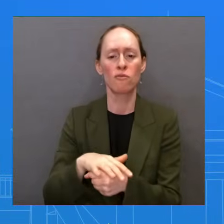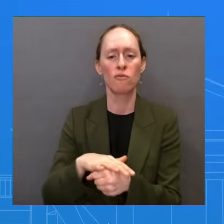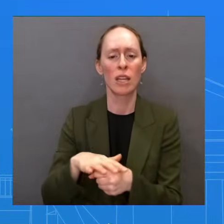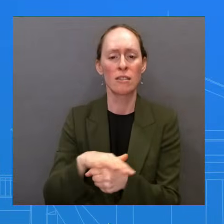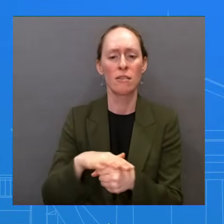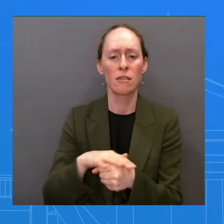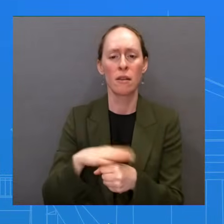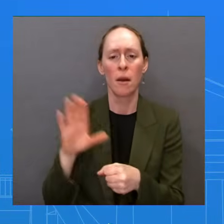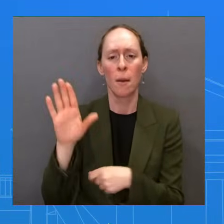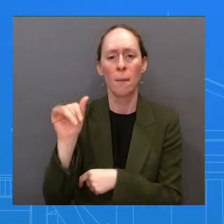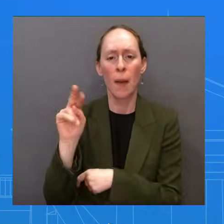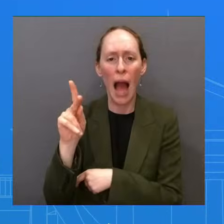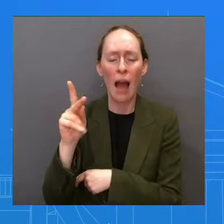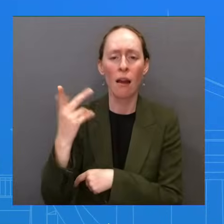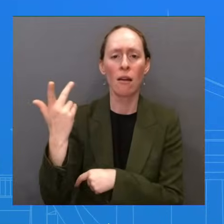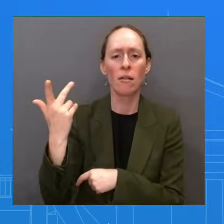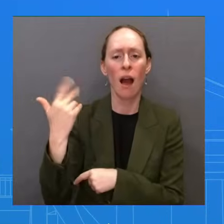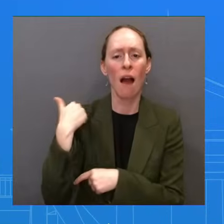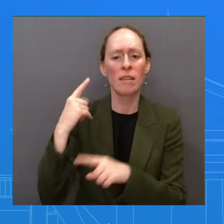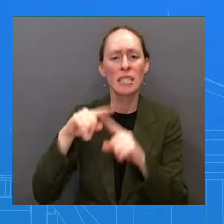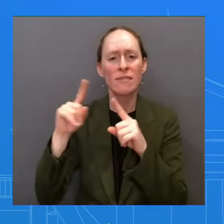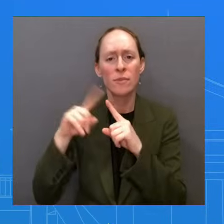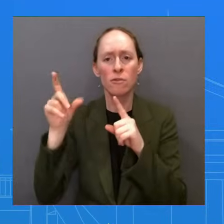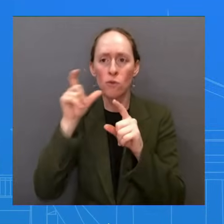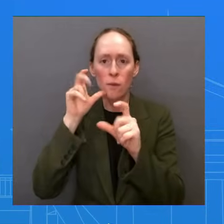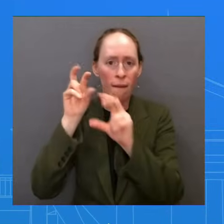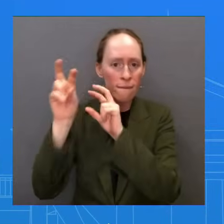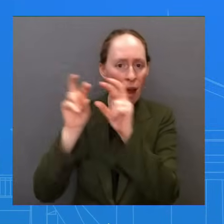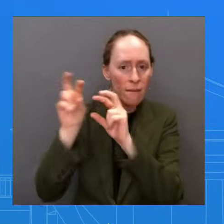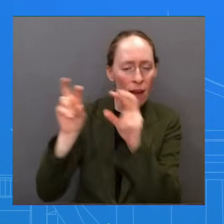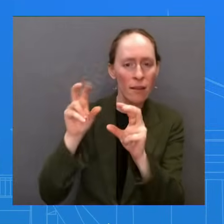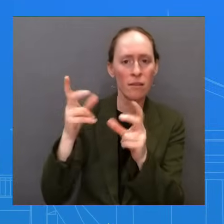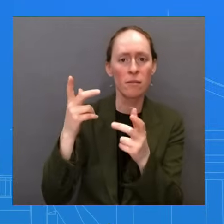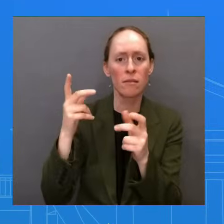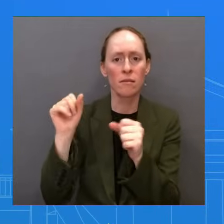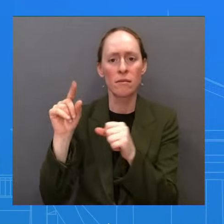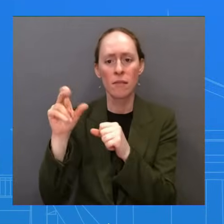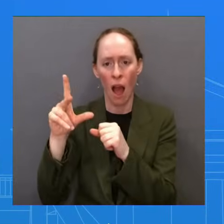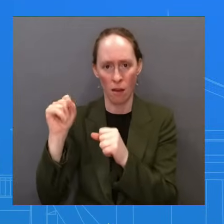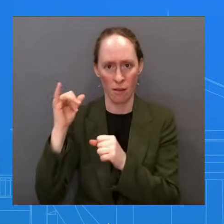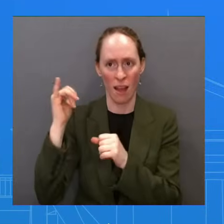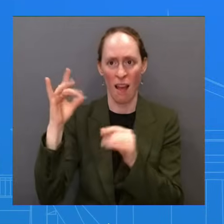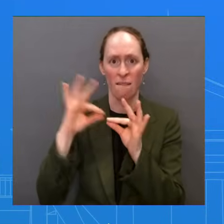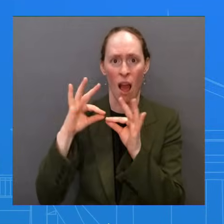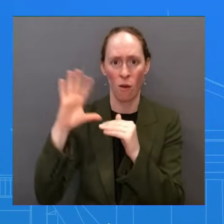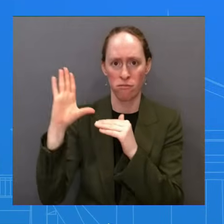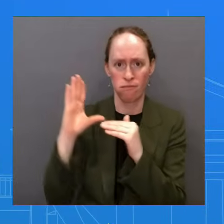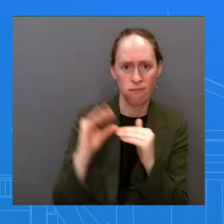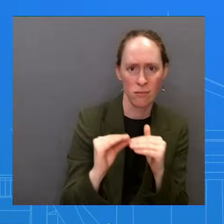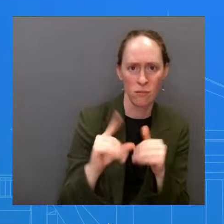Is there a sense that you've misjudged how serious the situation is?